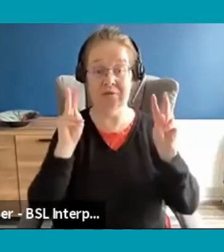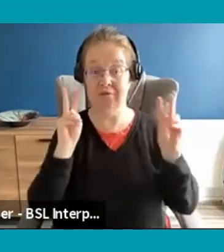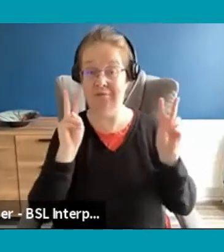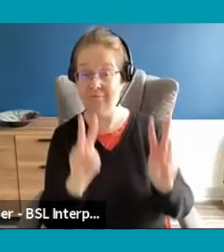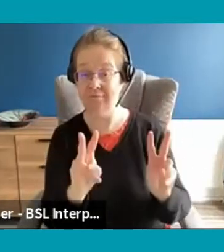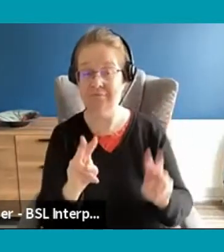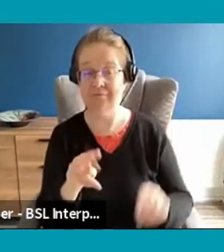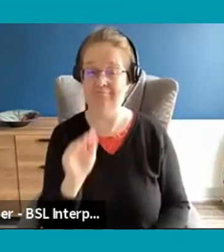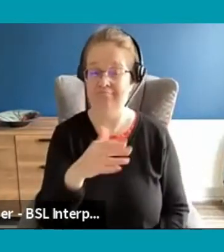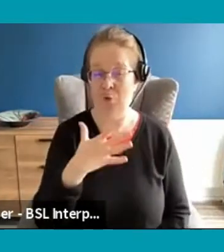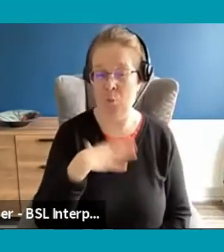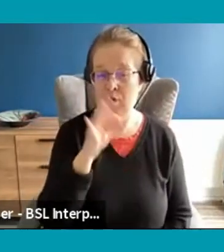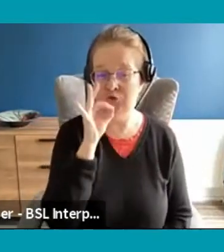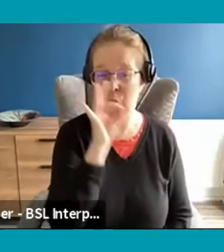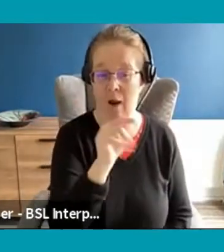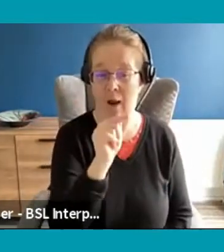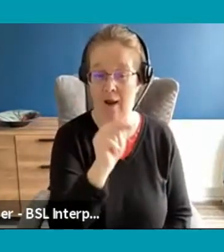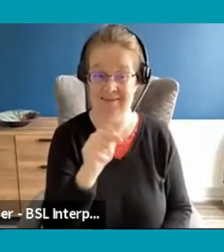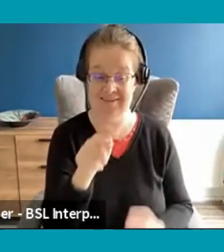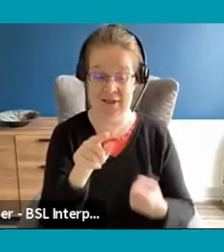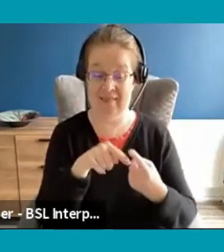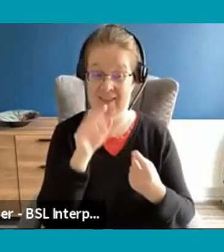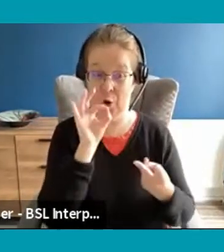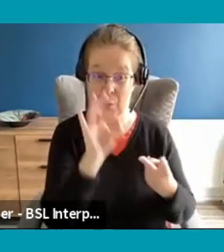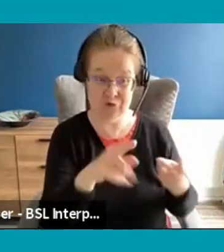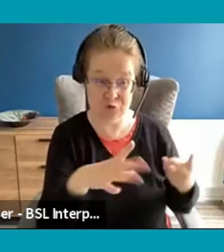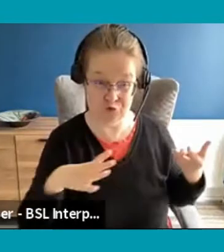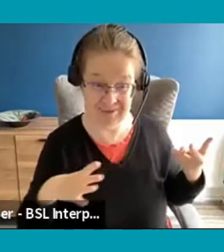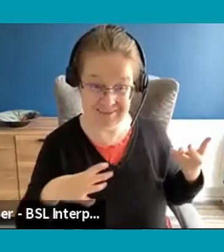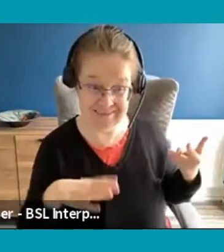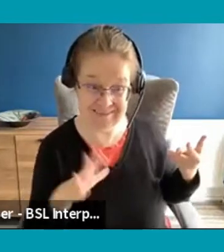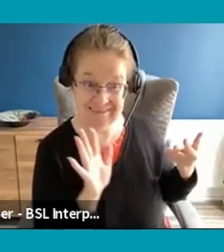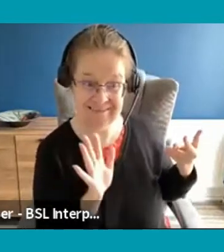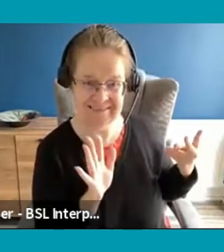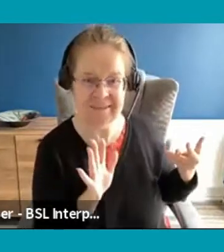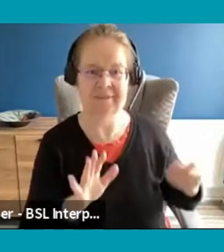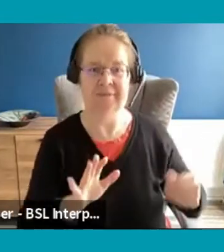want to ask you this question. Are you ready? I'm ready as I'll ever be